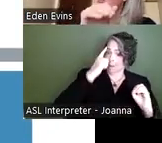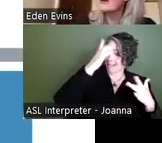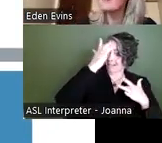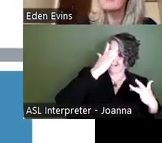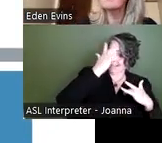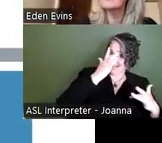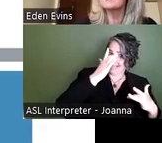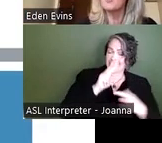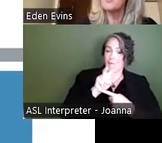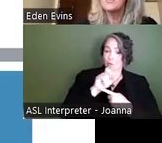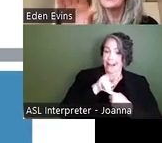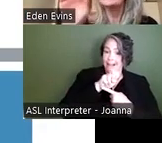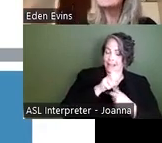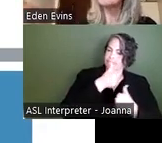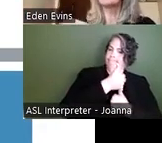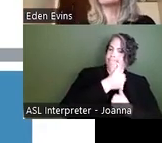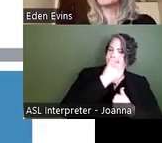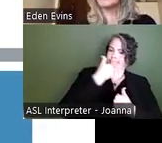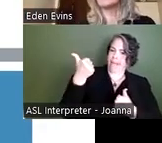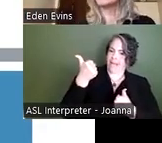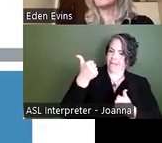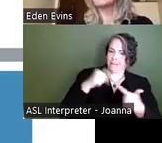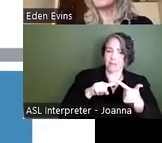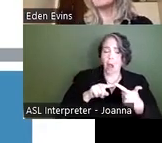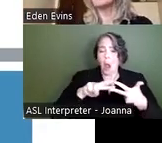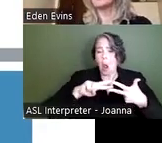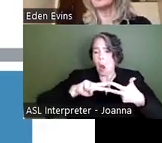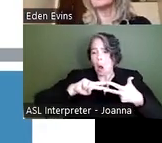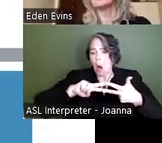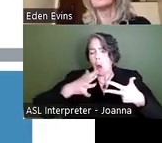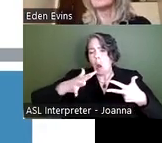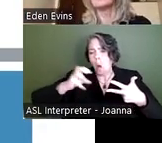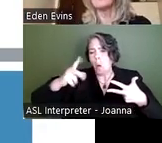three are better than placebo. And it's the same thing for psychotic disorders and mood disorders.